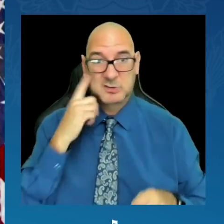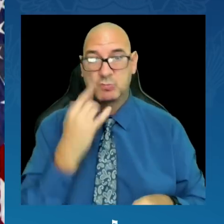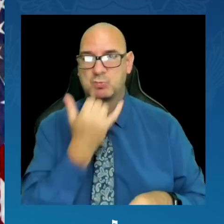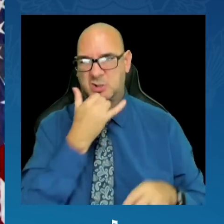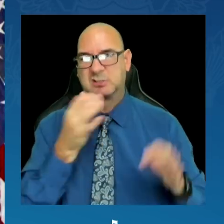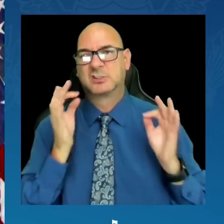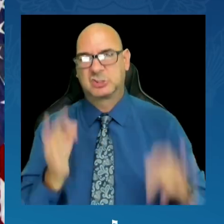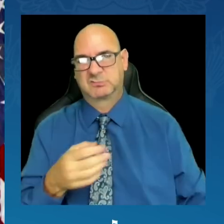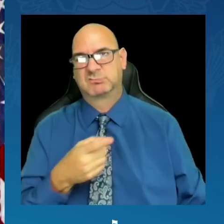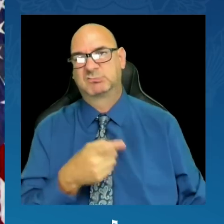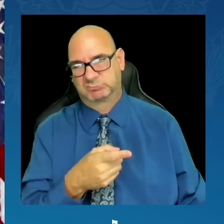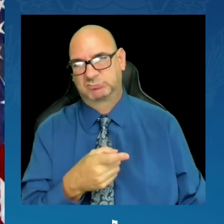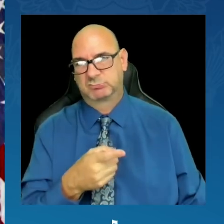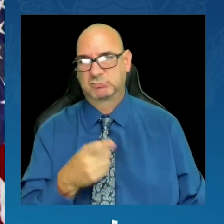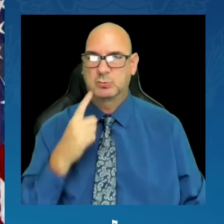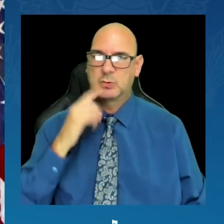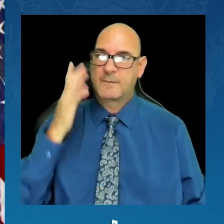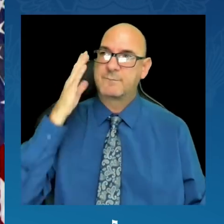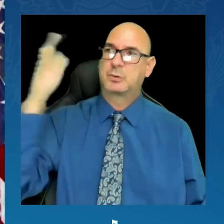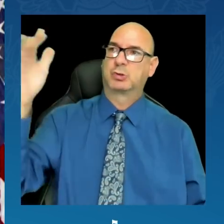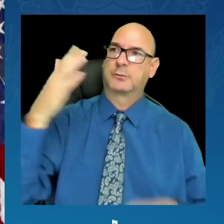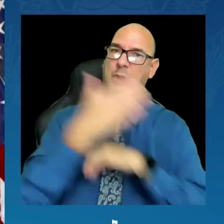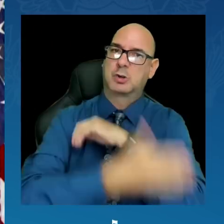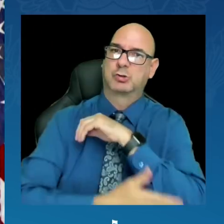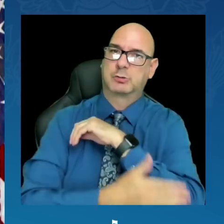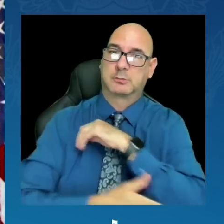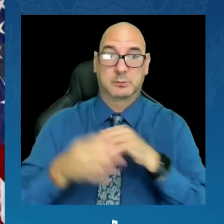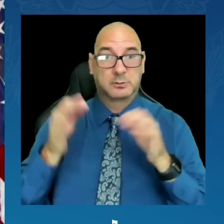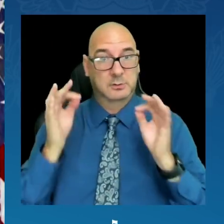The decision on whether or not a child should go forward